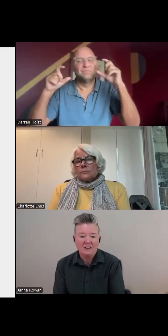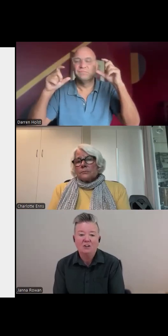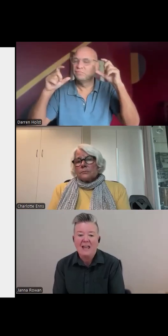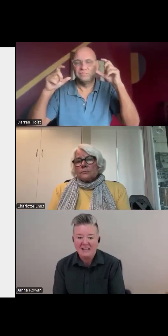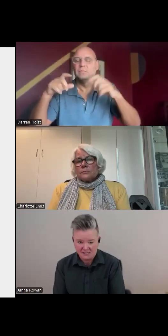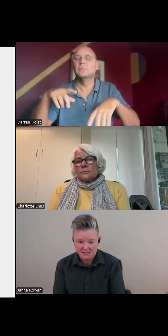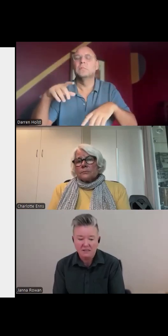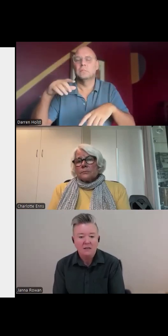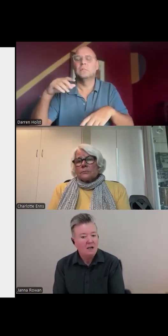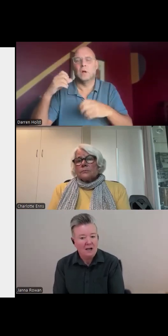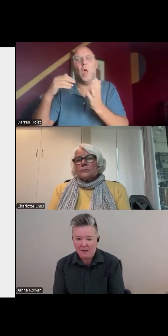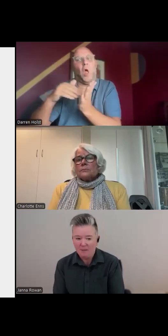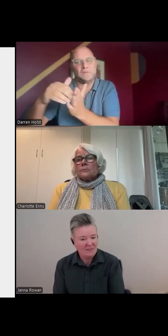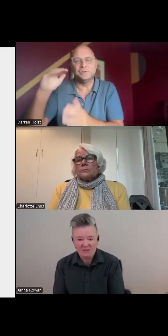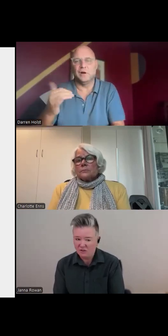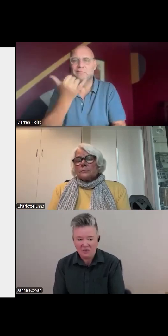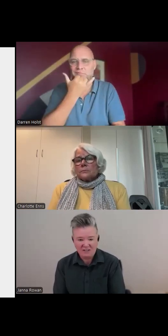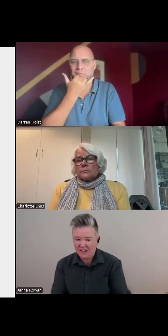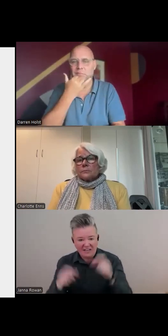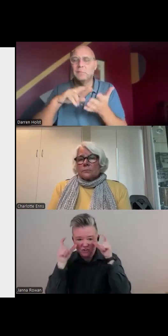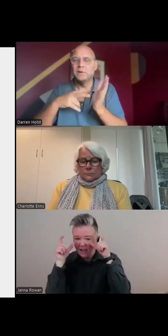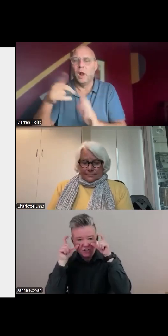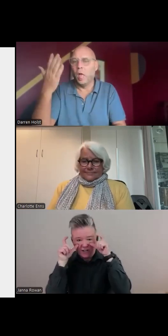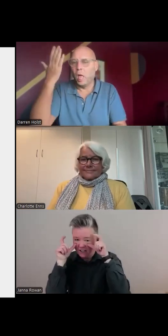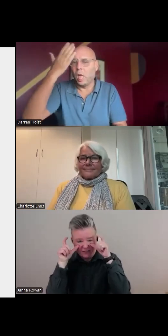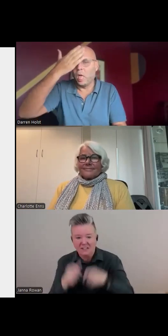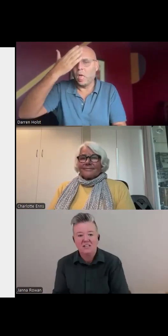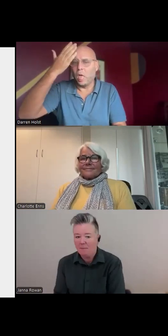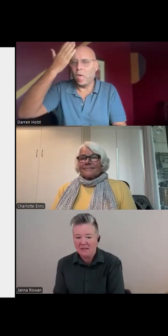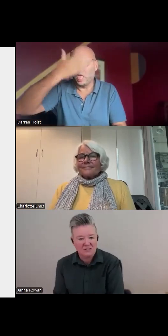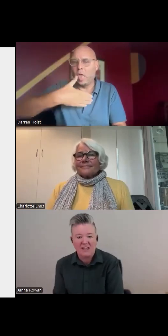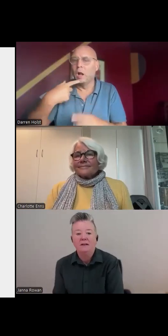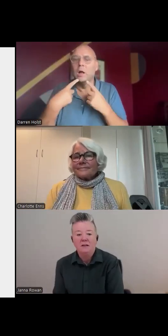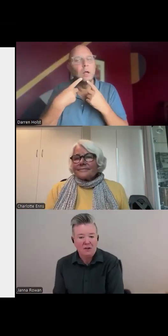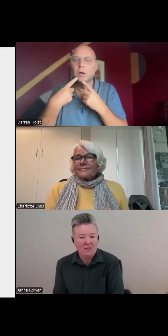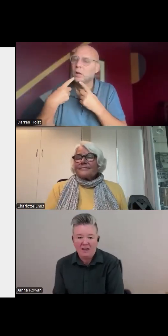there is one signed glasses and that there's a negative head shake like this